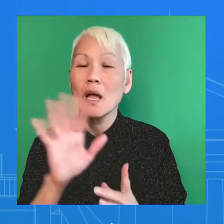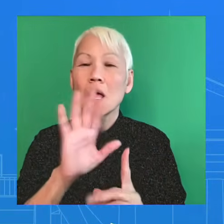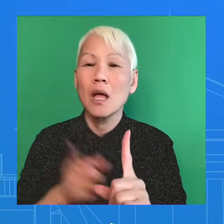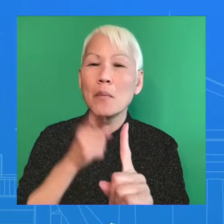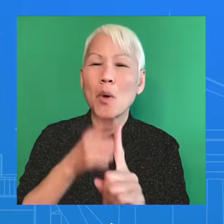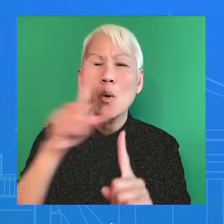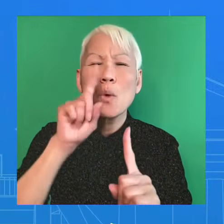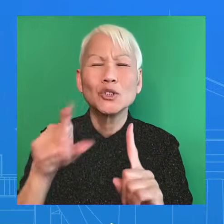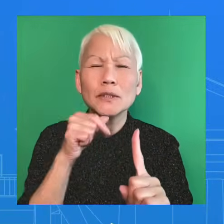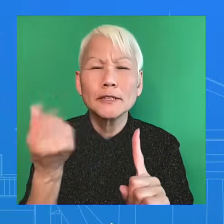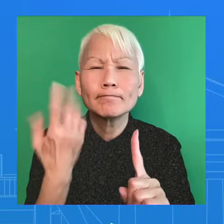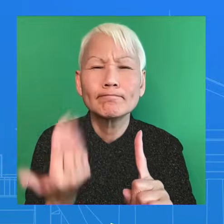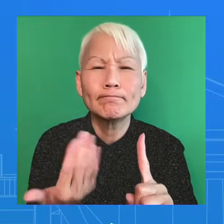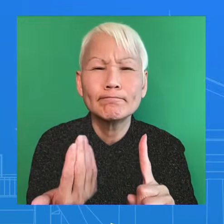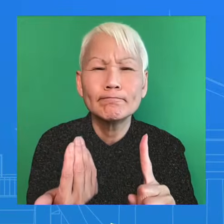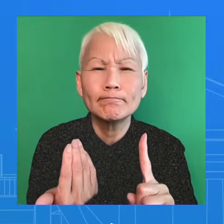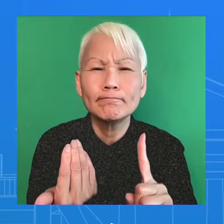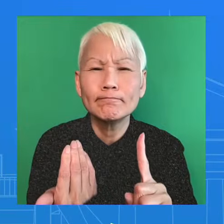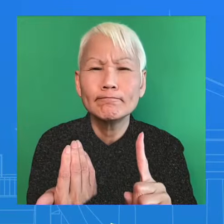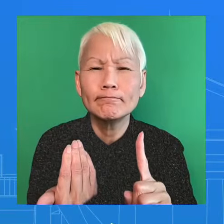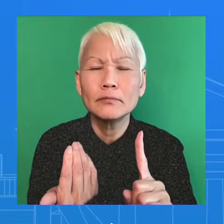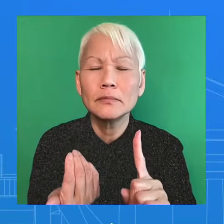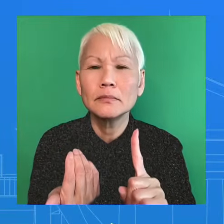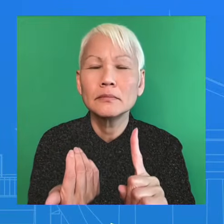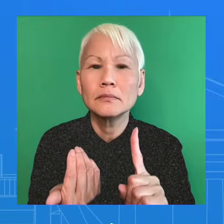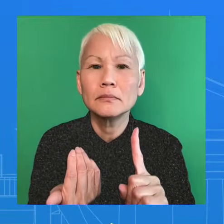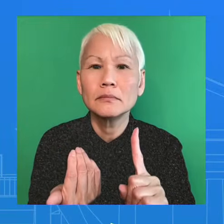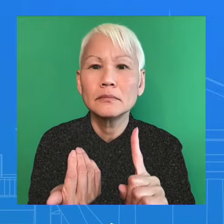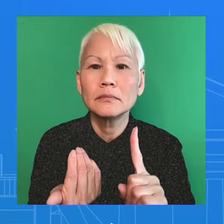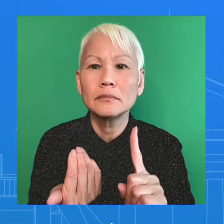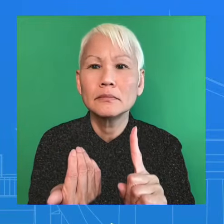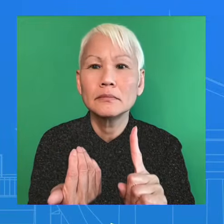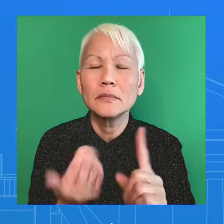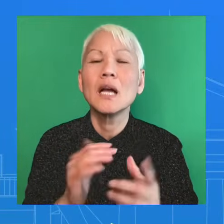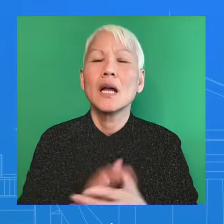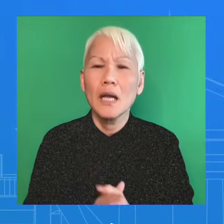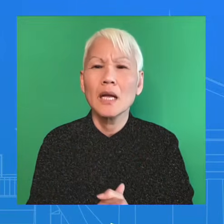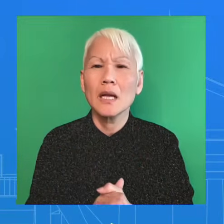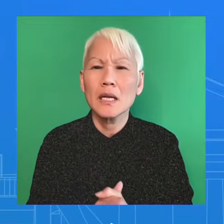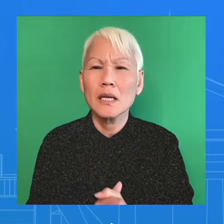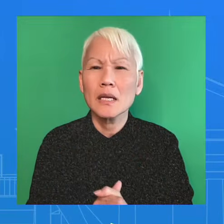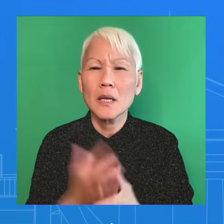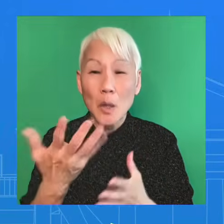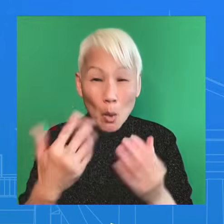to establish communication channel, military-military communication, rather than diplomatic?